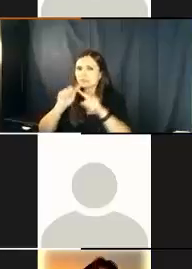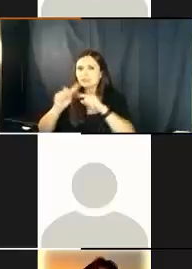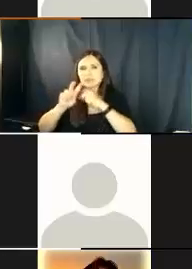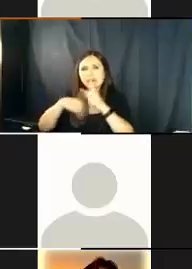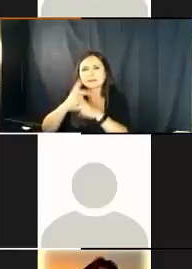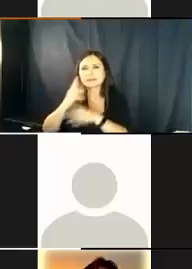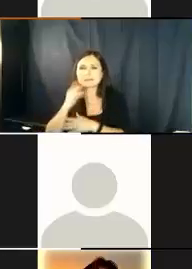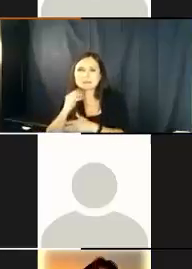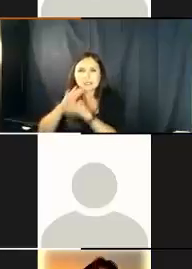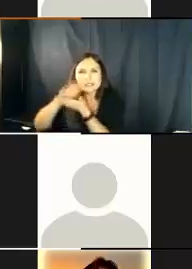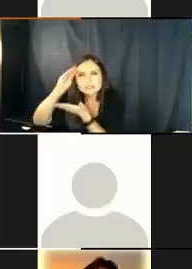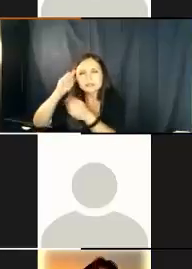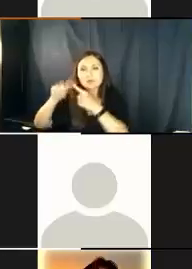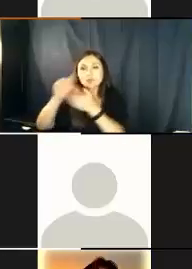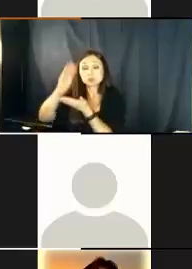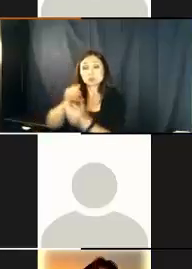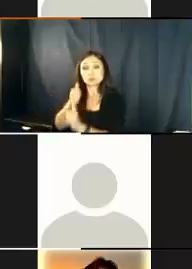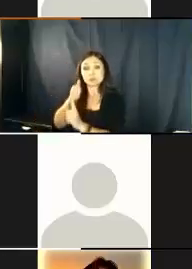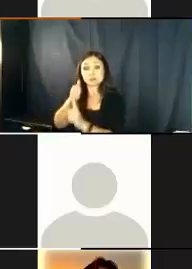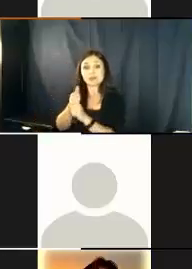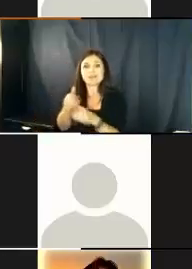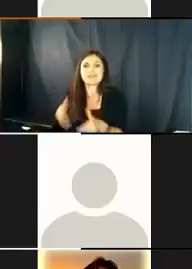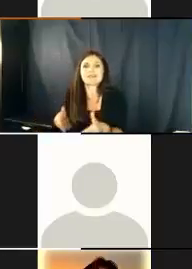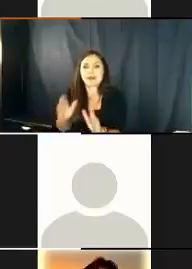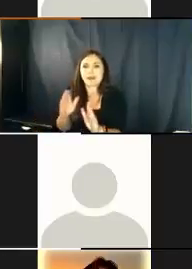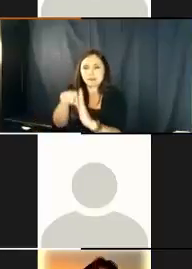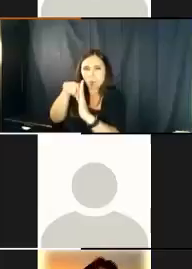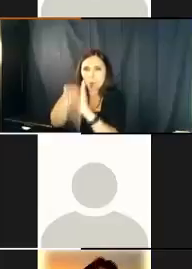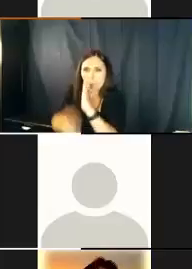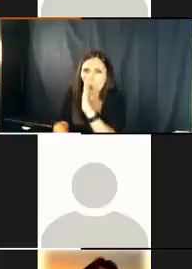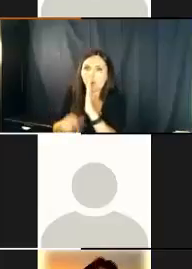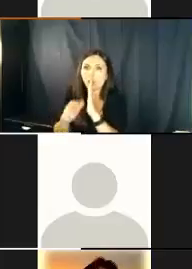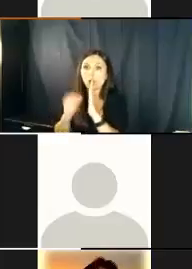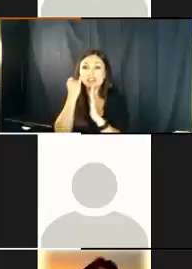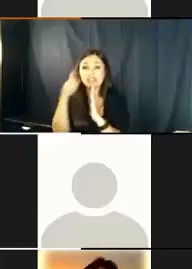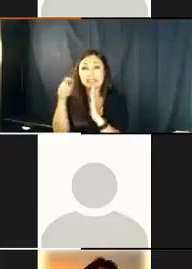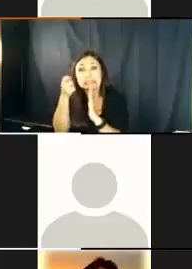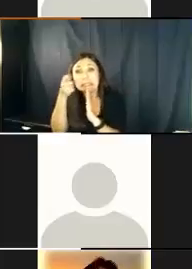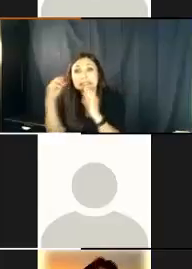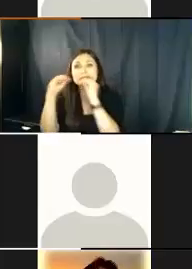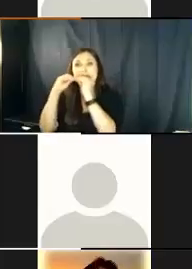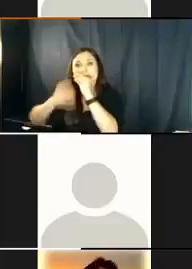for students that will let them delve deeper or get that extra help that they need and spend more time.